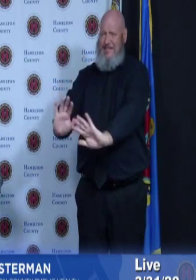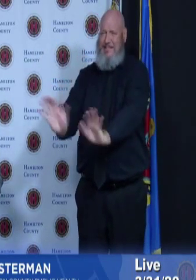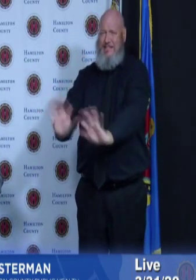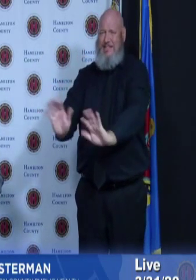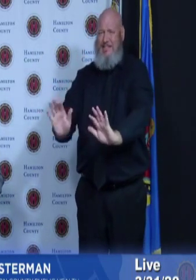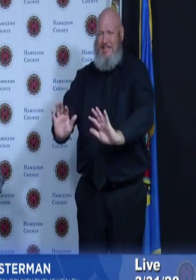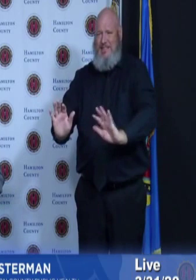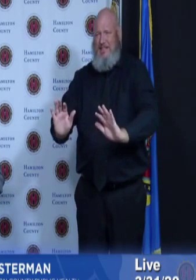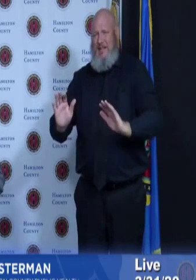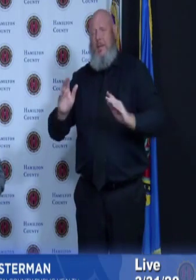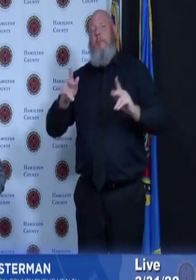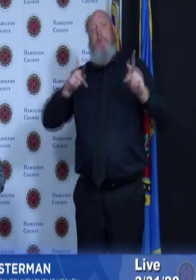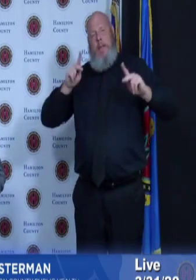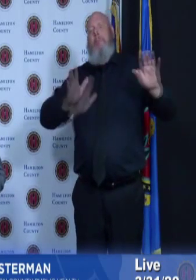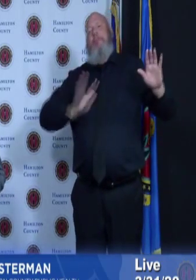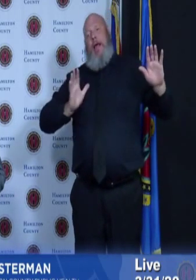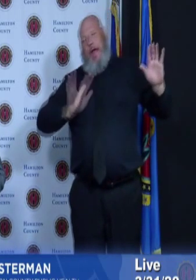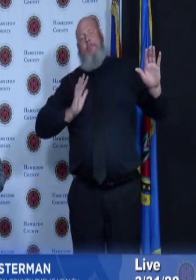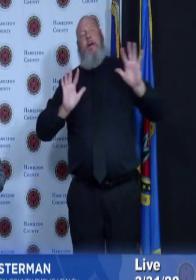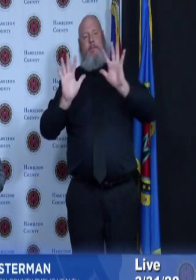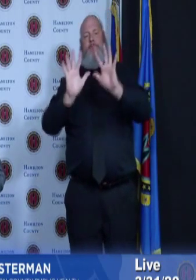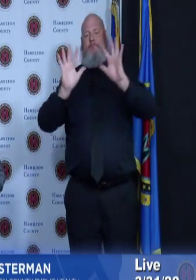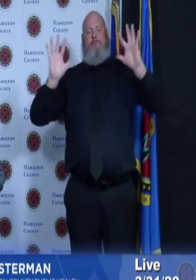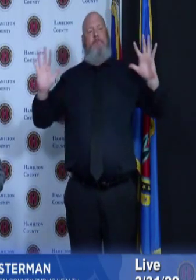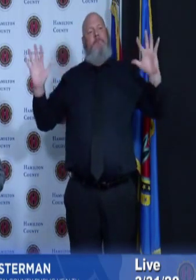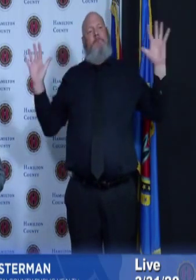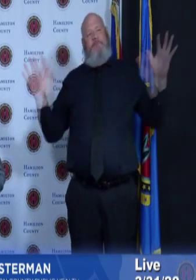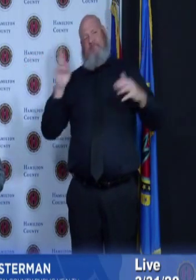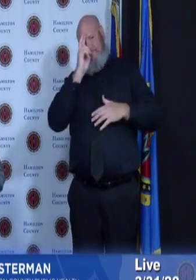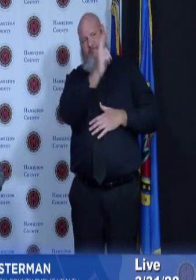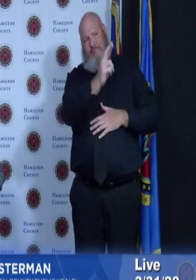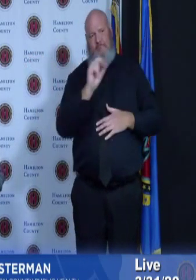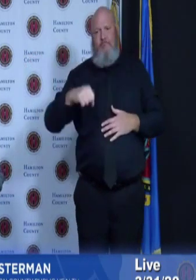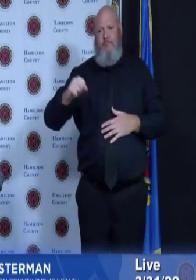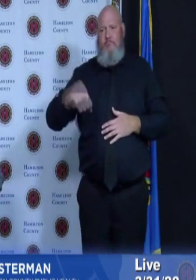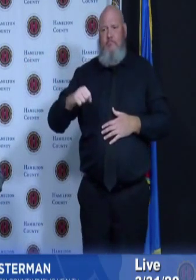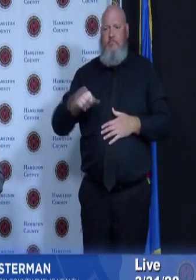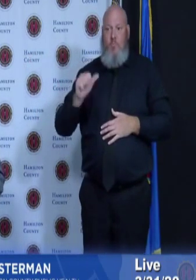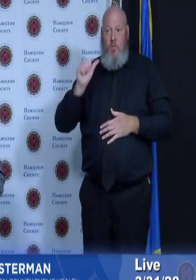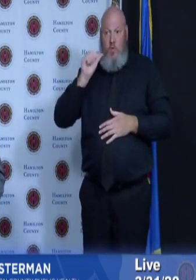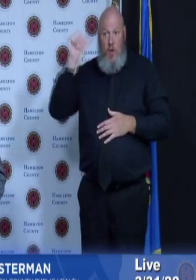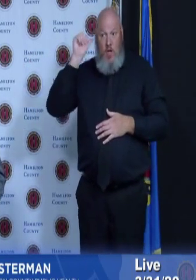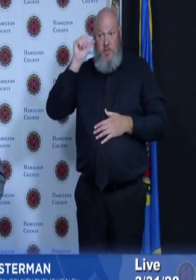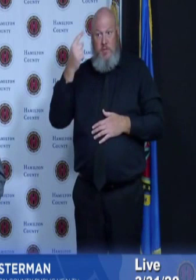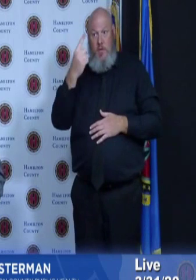Hair Styling shop that sold product and they were remaining open and were trying